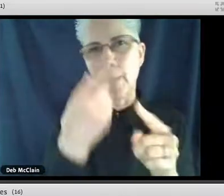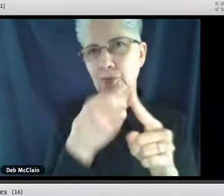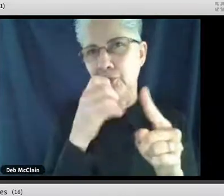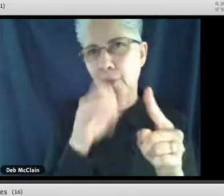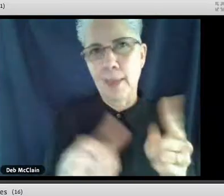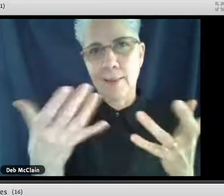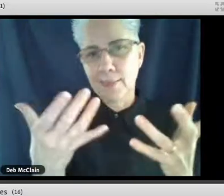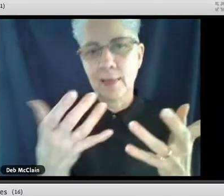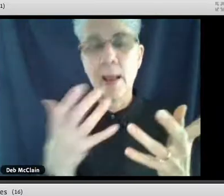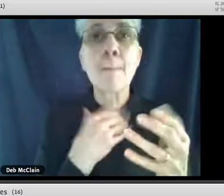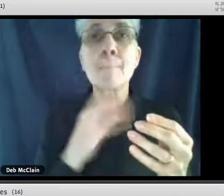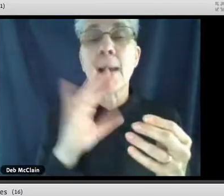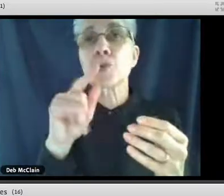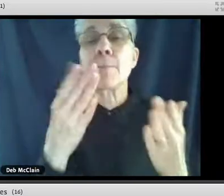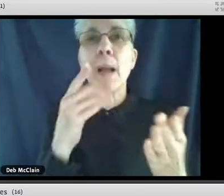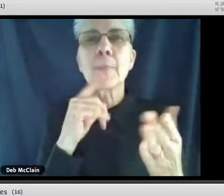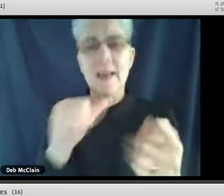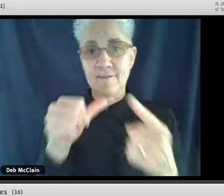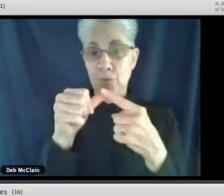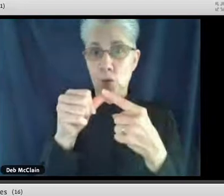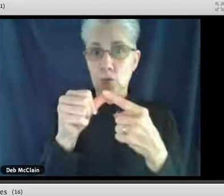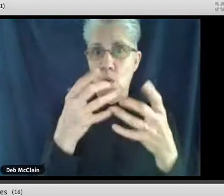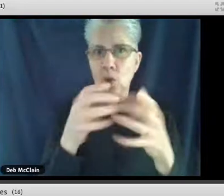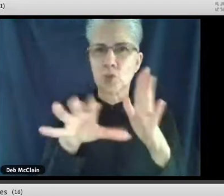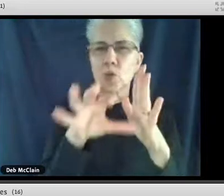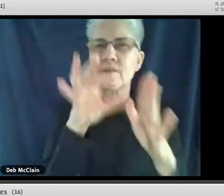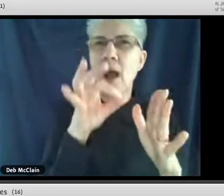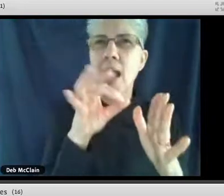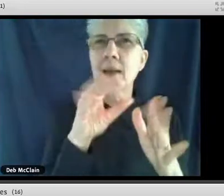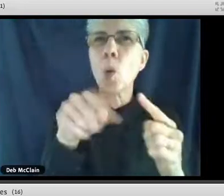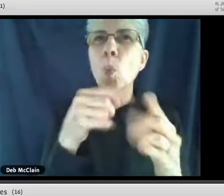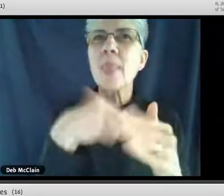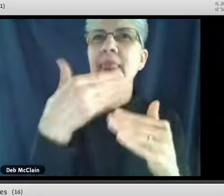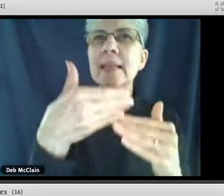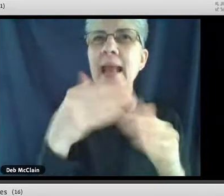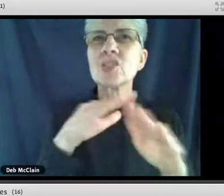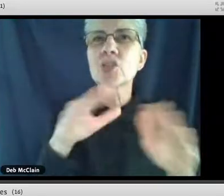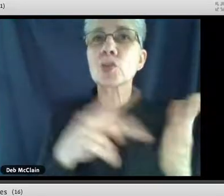My script might be, "First, I'd like you to find out when the next children's program is."